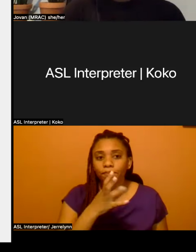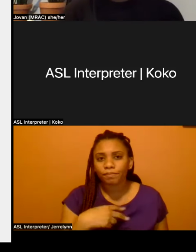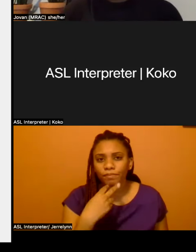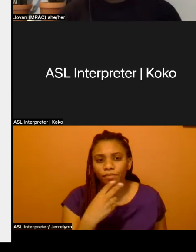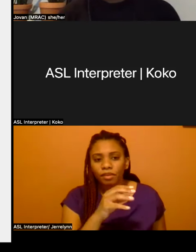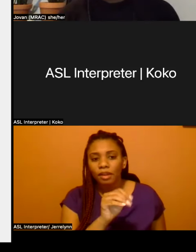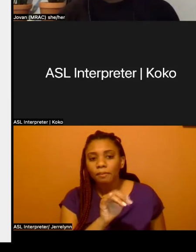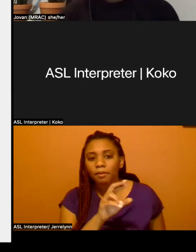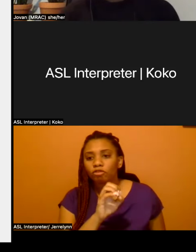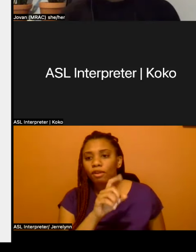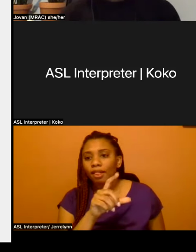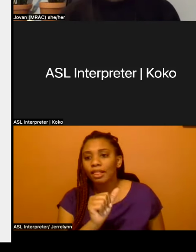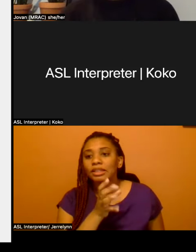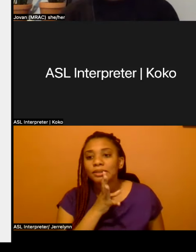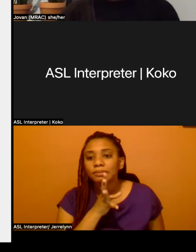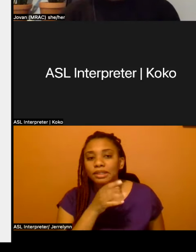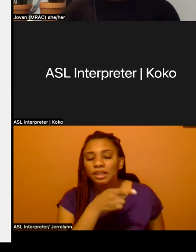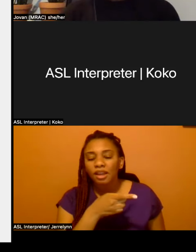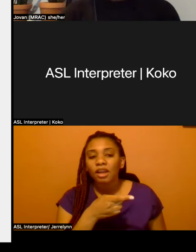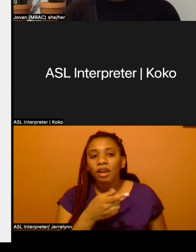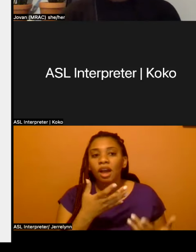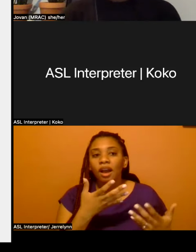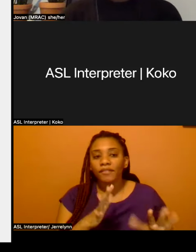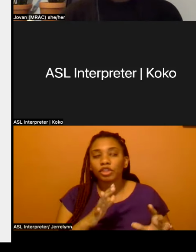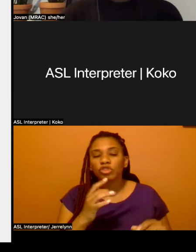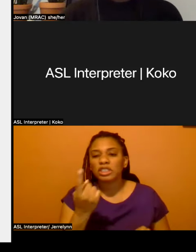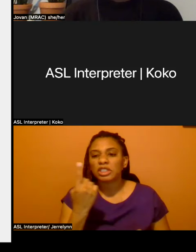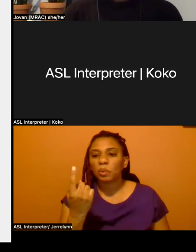I answered one of the questions about, if there's an age limit.